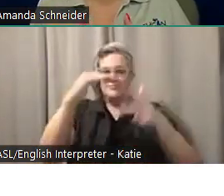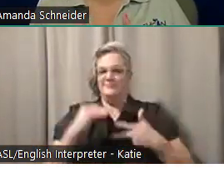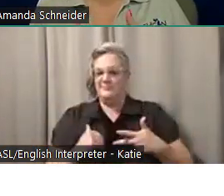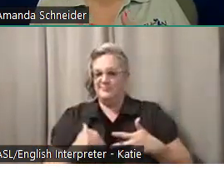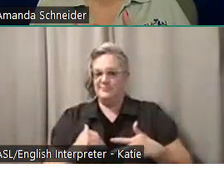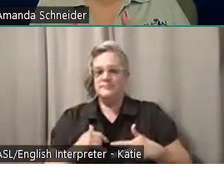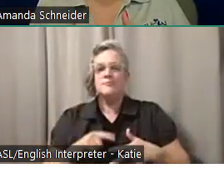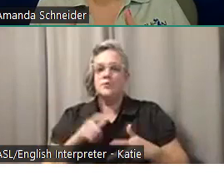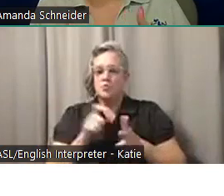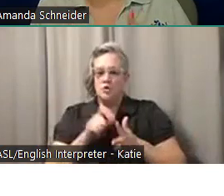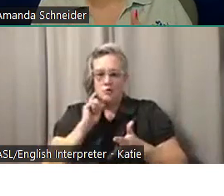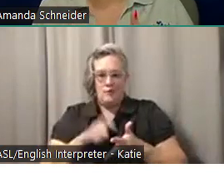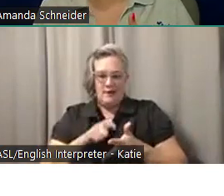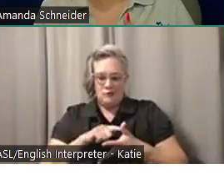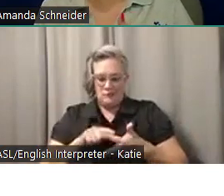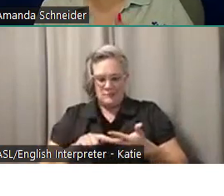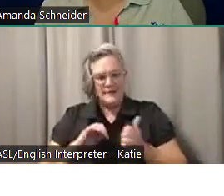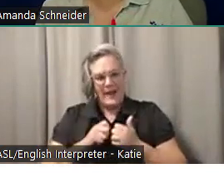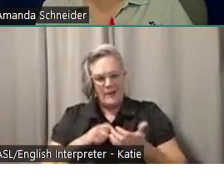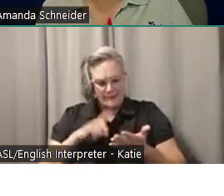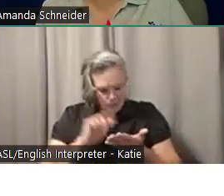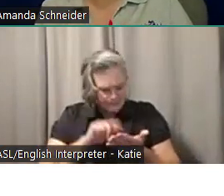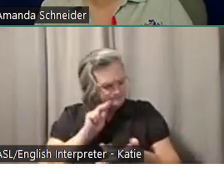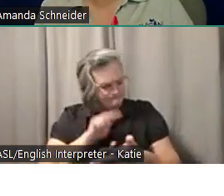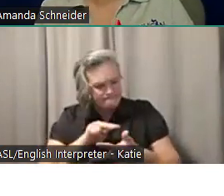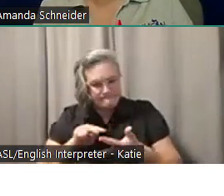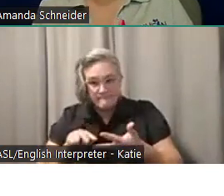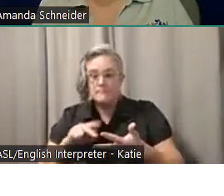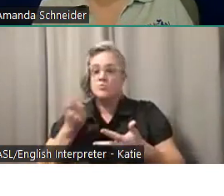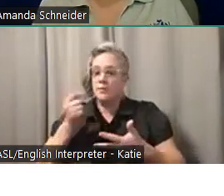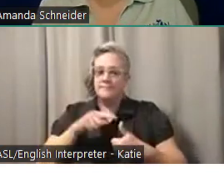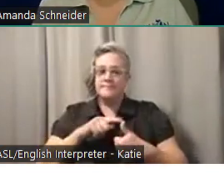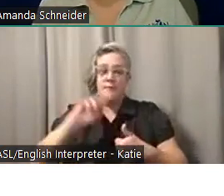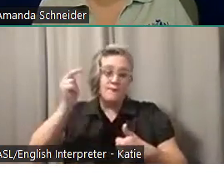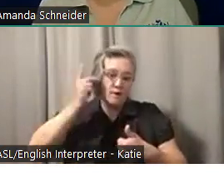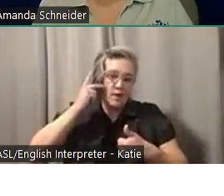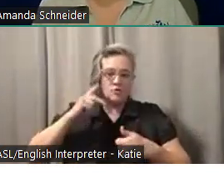So, those pieces go into phonological awareness, So that's understanding